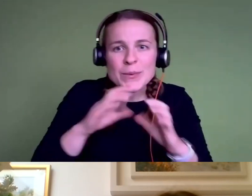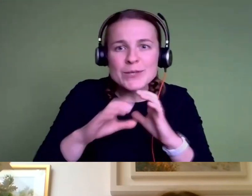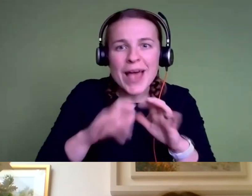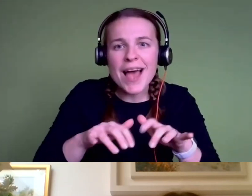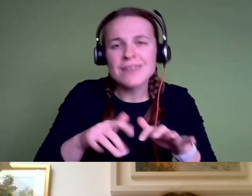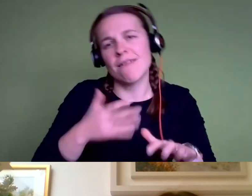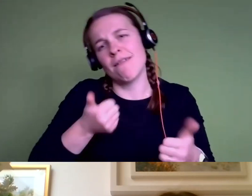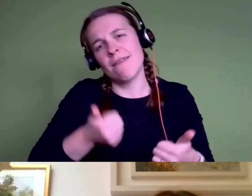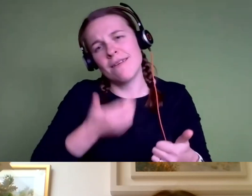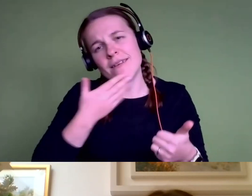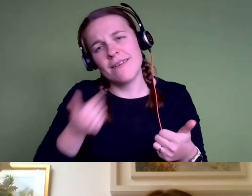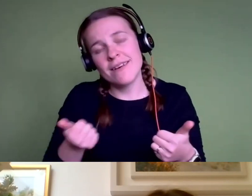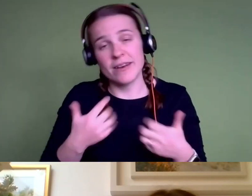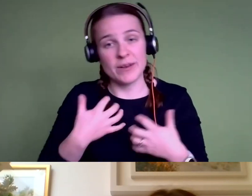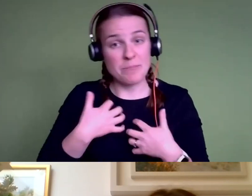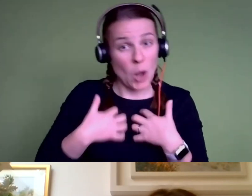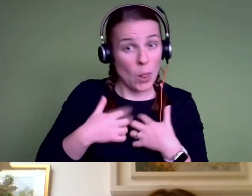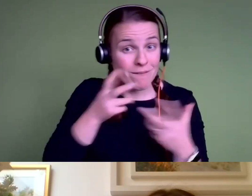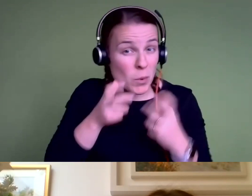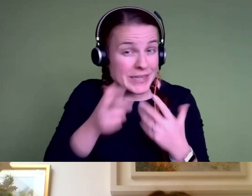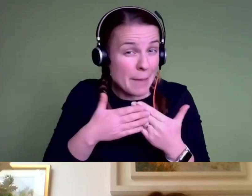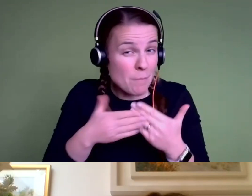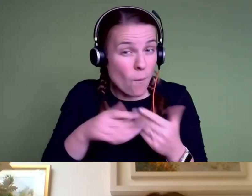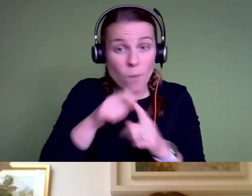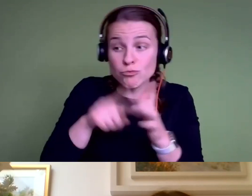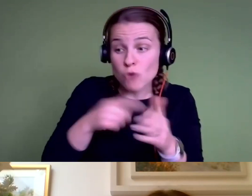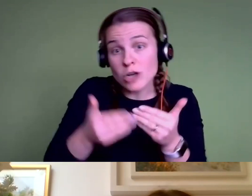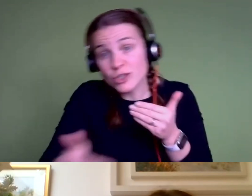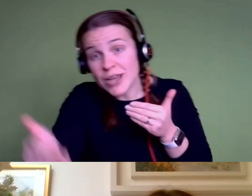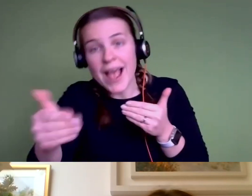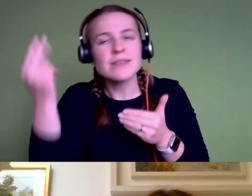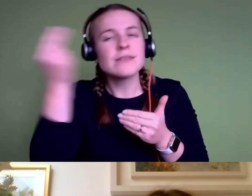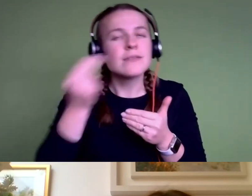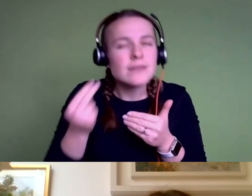for the kind of what I thought, but nice to be confirmed. MICHELLE WILLIAMS: Thank